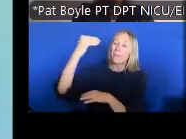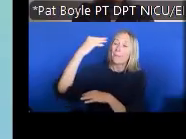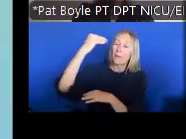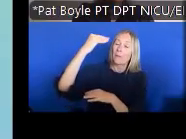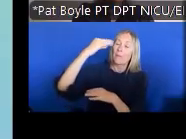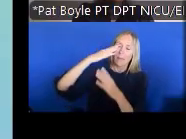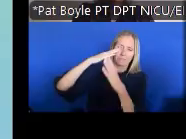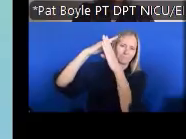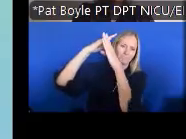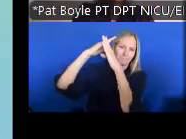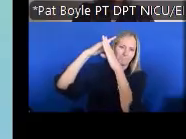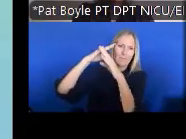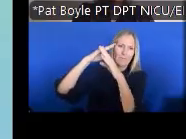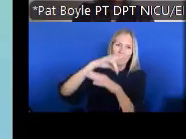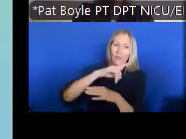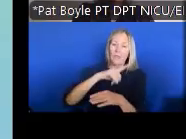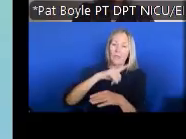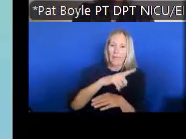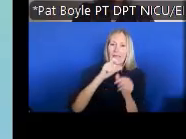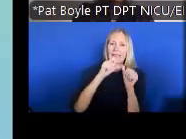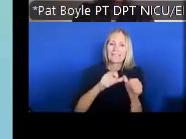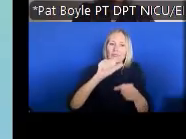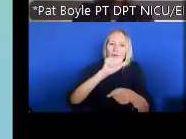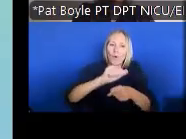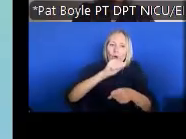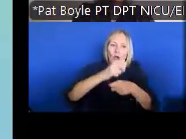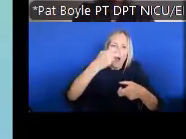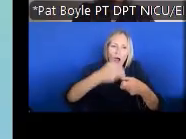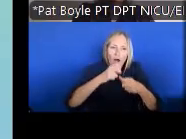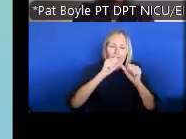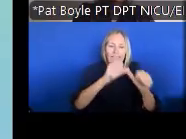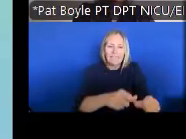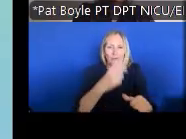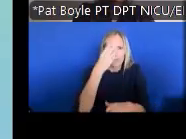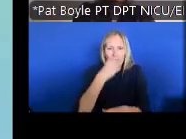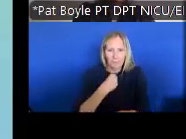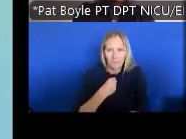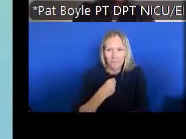work very hard staying asleep. That's lovely. I'm gonna pick